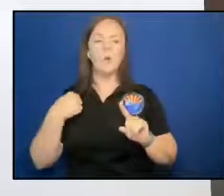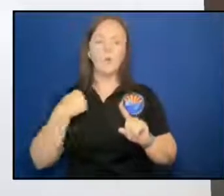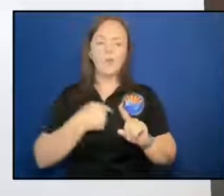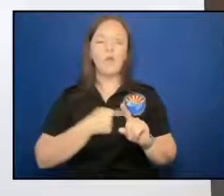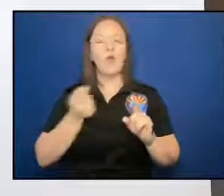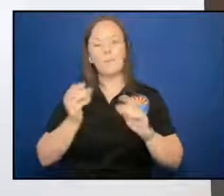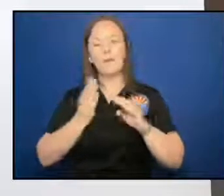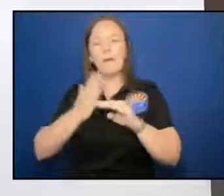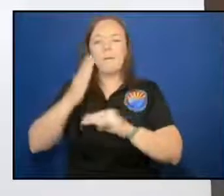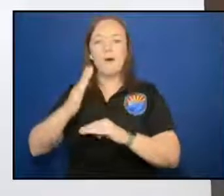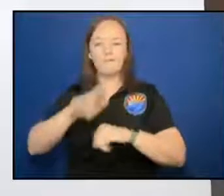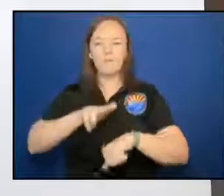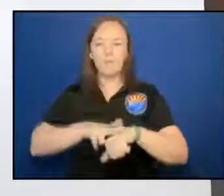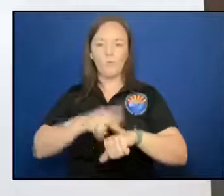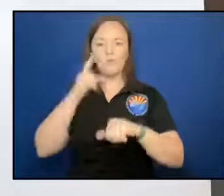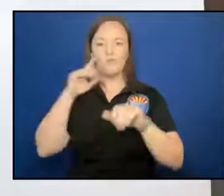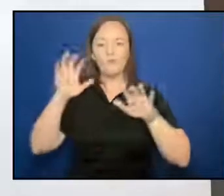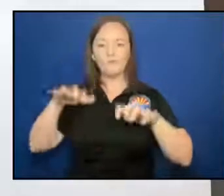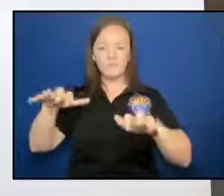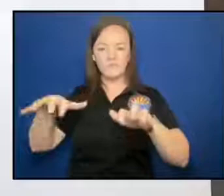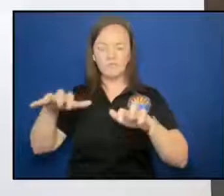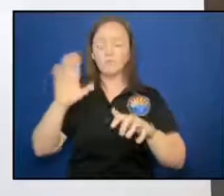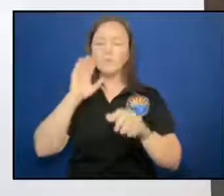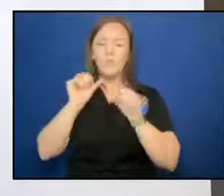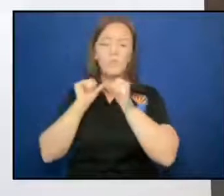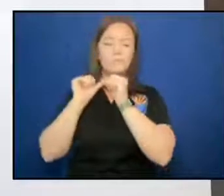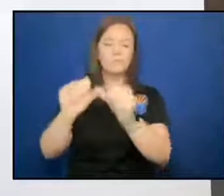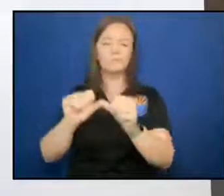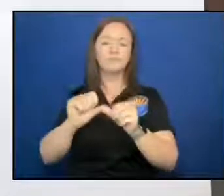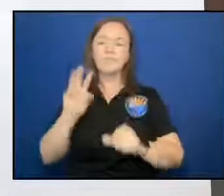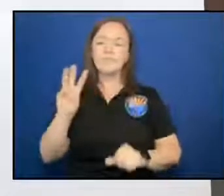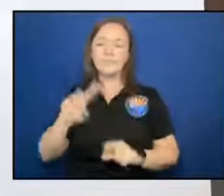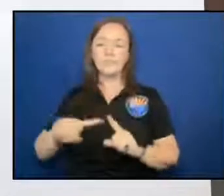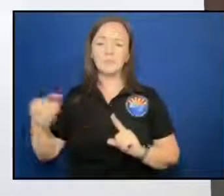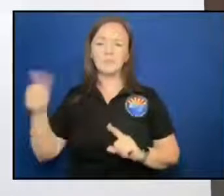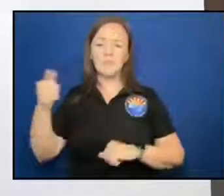IT COMES TO WHERE THE HEAVIER SHOWERS AND THUNDERSTORM.